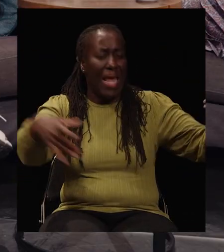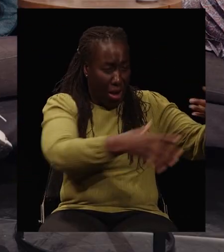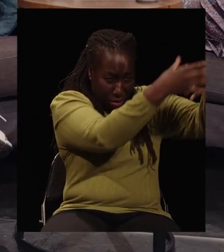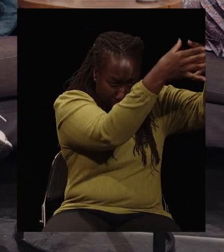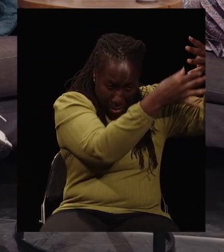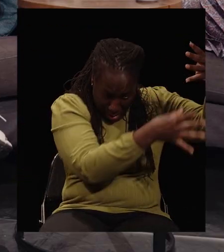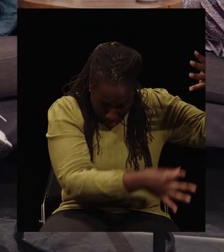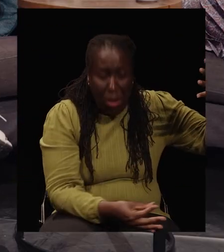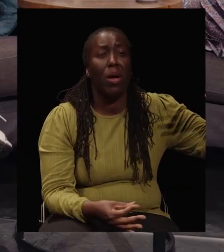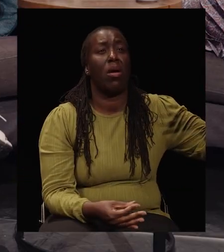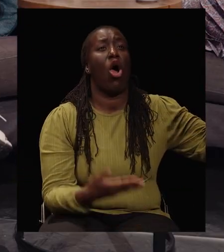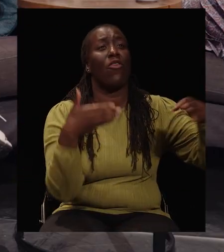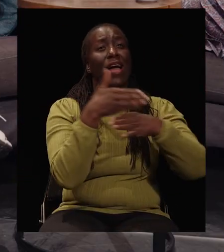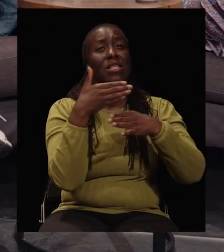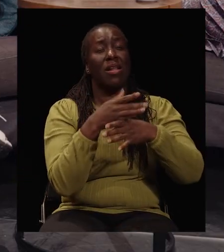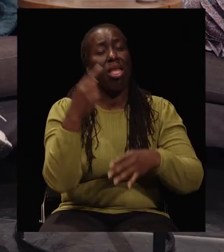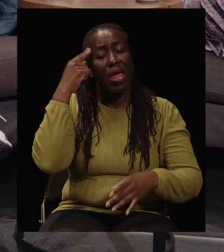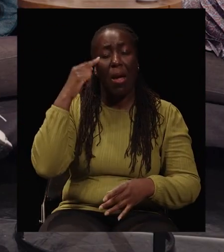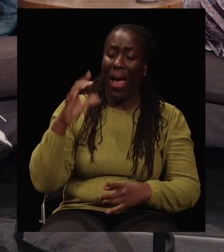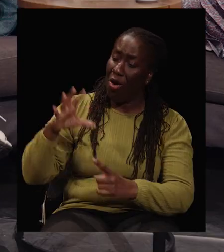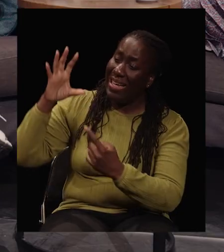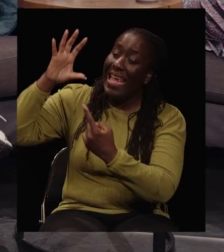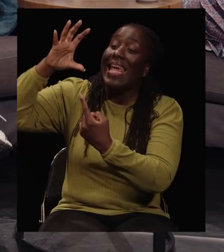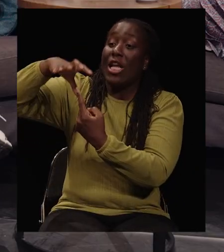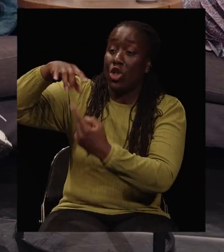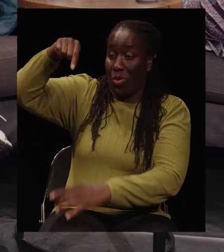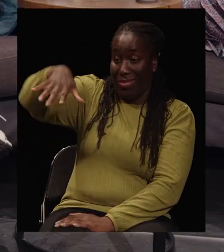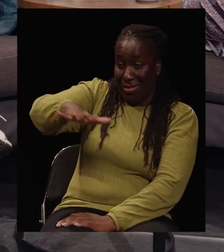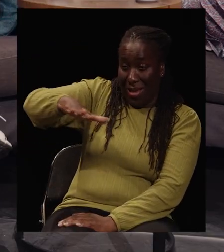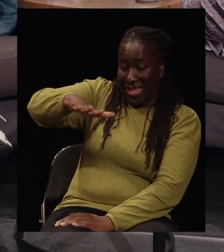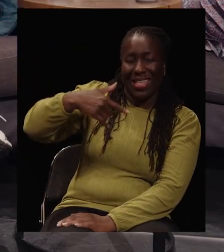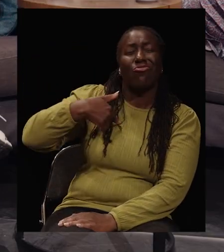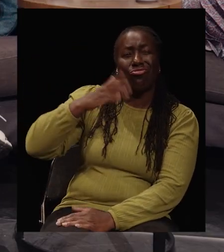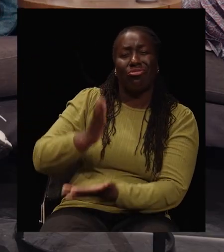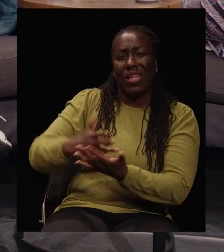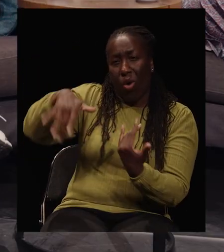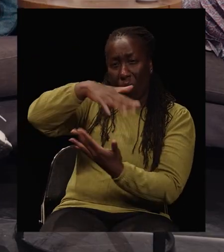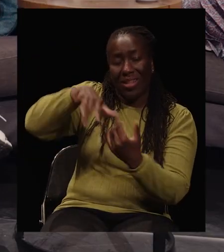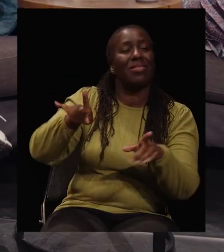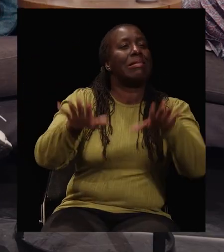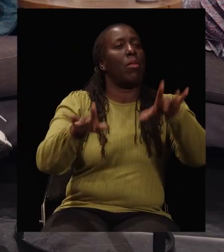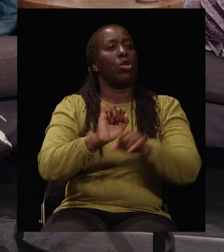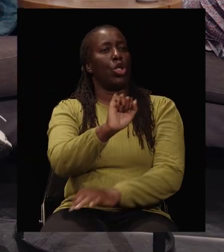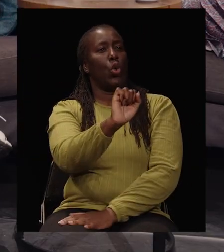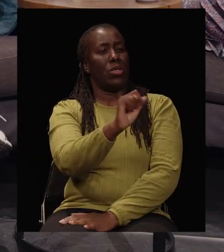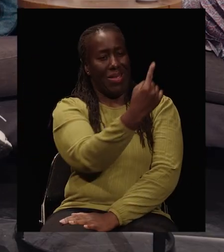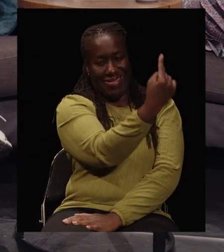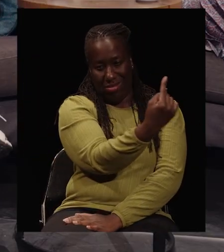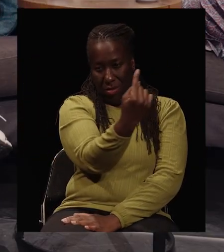with institutions in this space is quite complicated, and our answer to that is kind of like yours but in an individuated way,